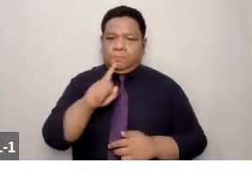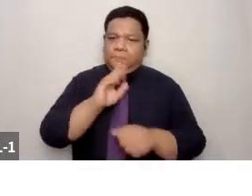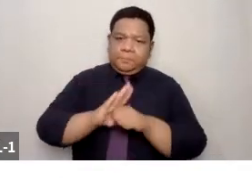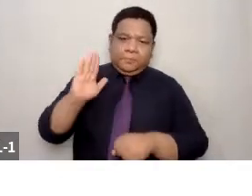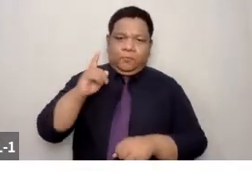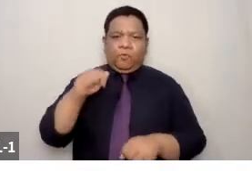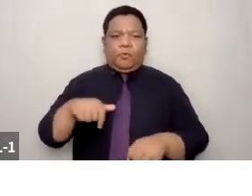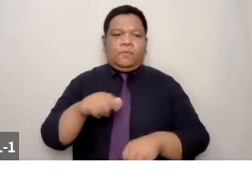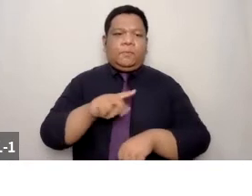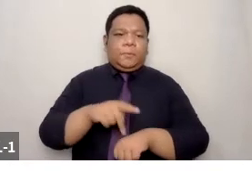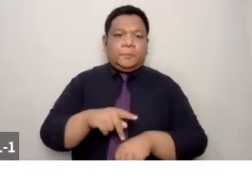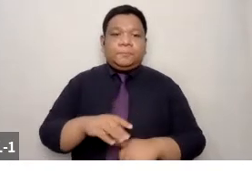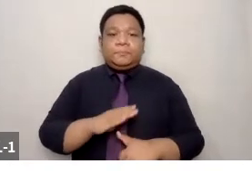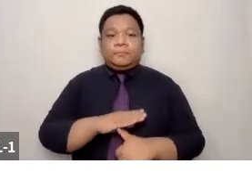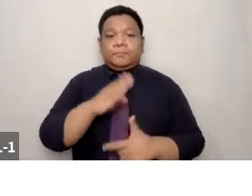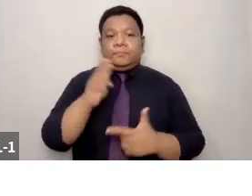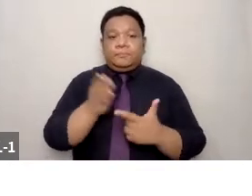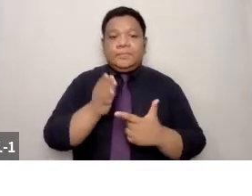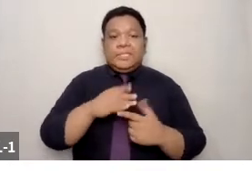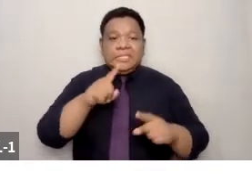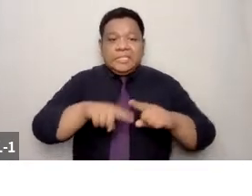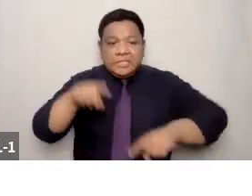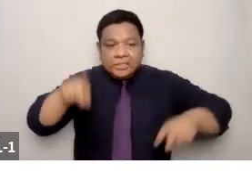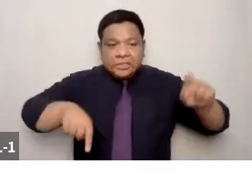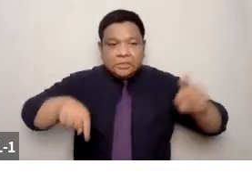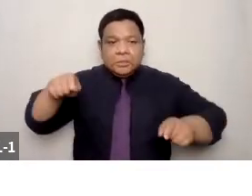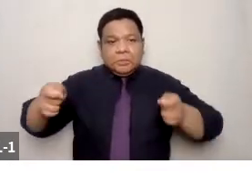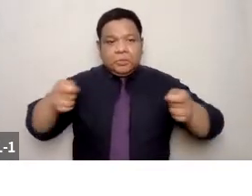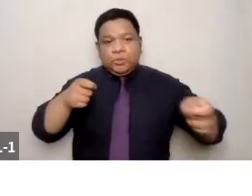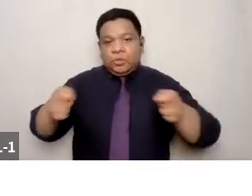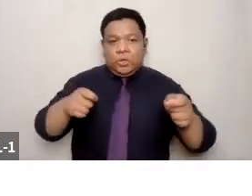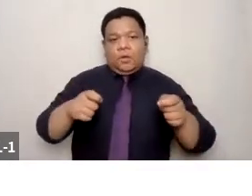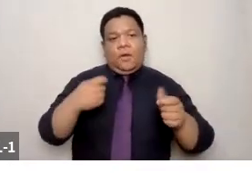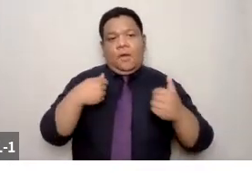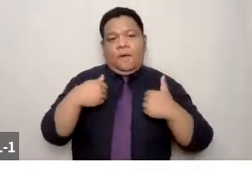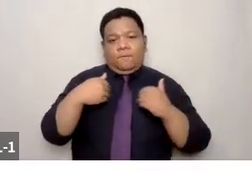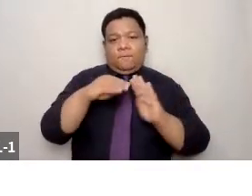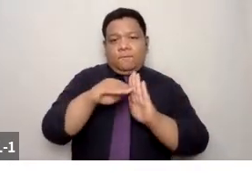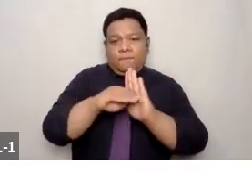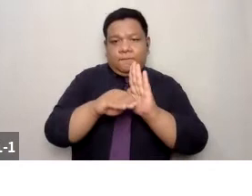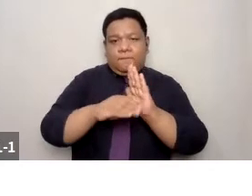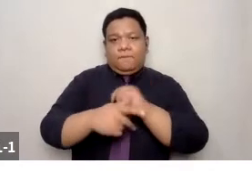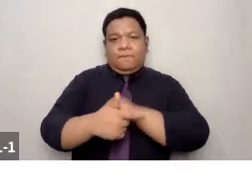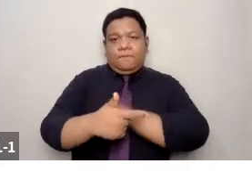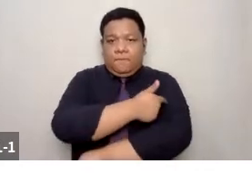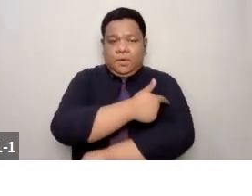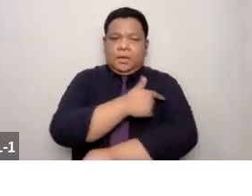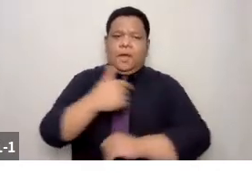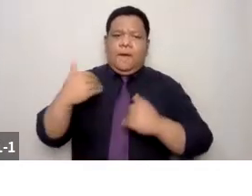Second is the diverse and actively managed portfolio of vaccines so the Covax facility gets vaccines from different sources.